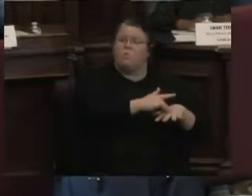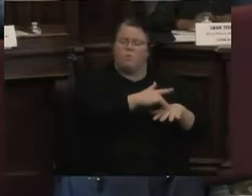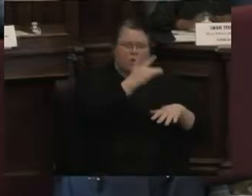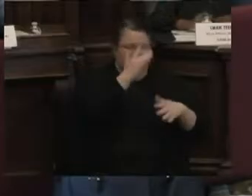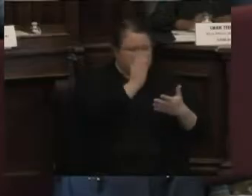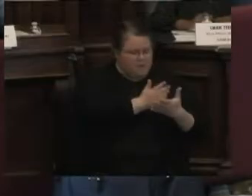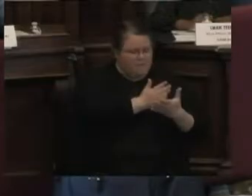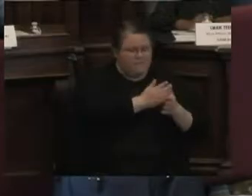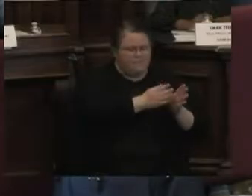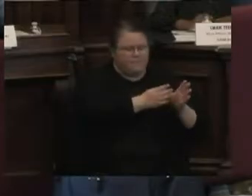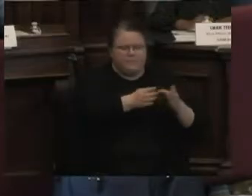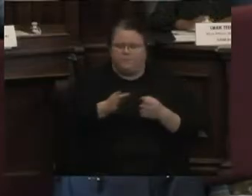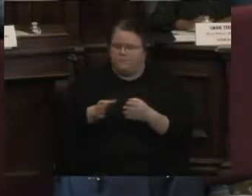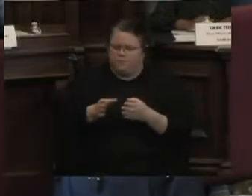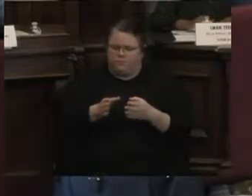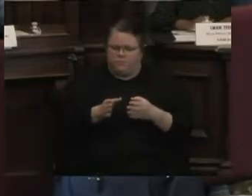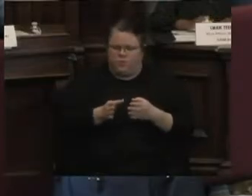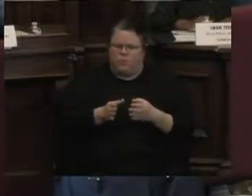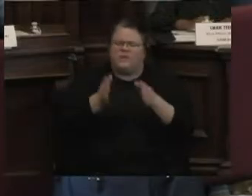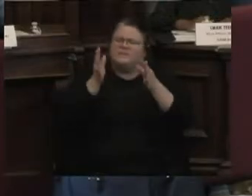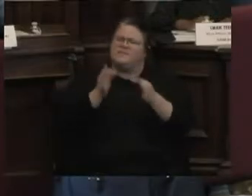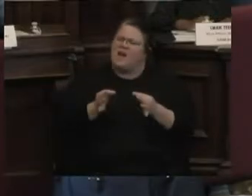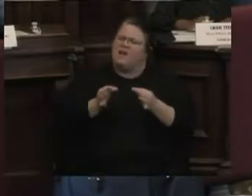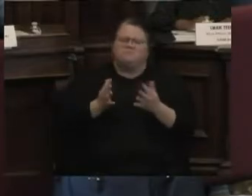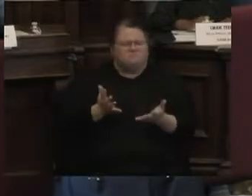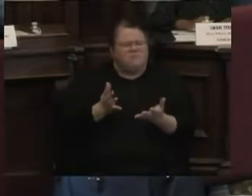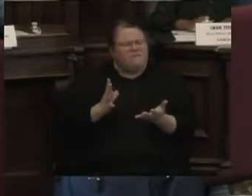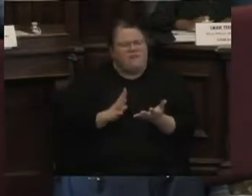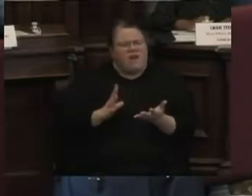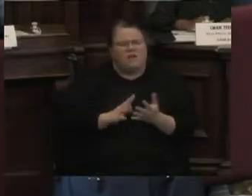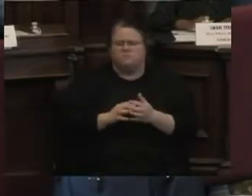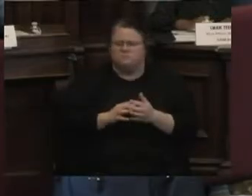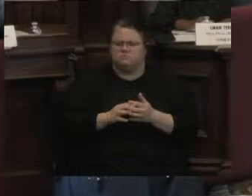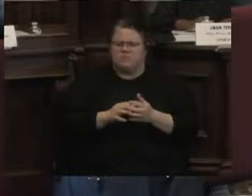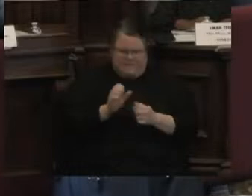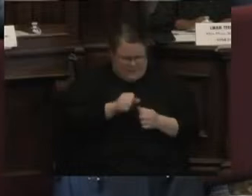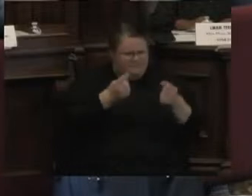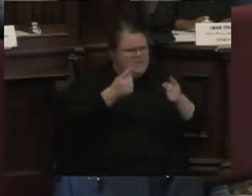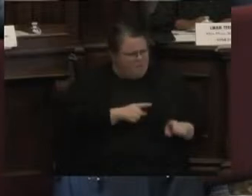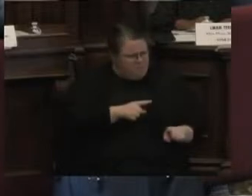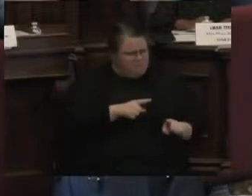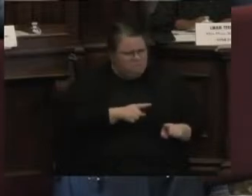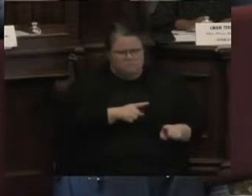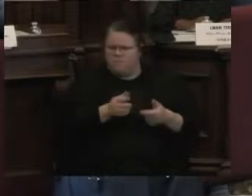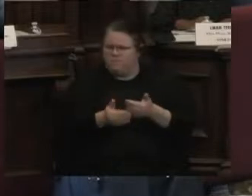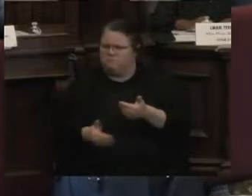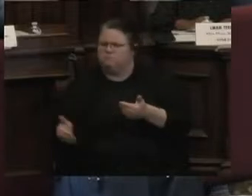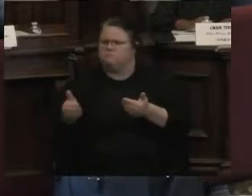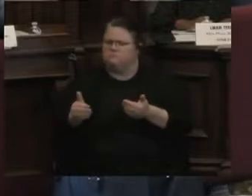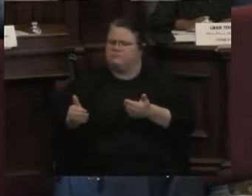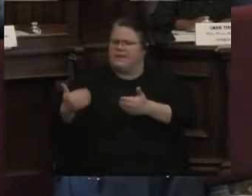significant, or whether we strategically and intentionally